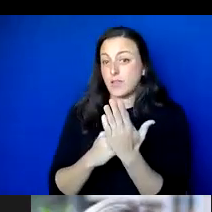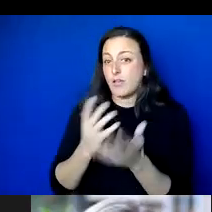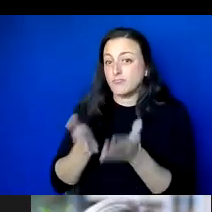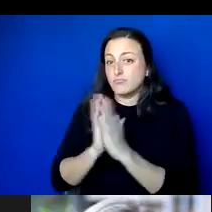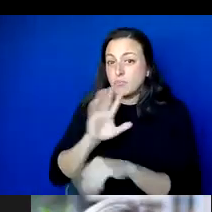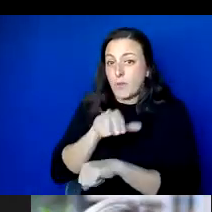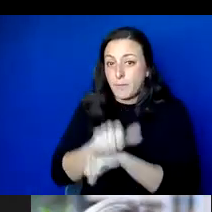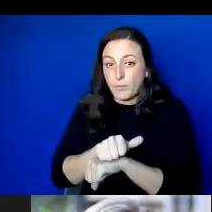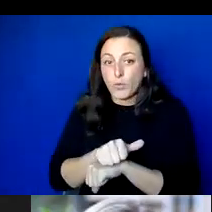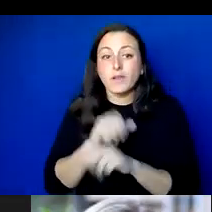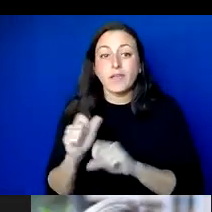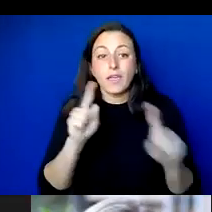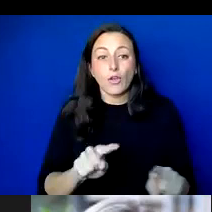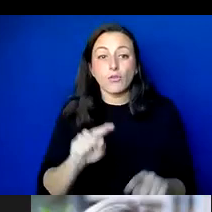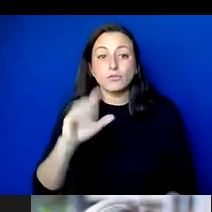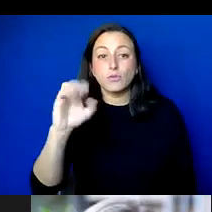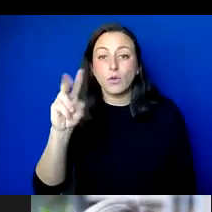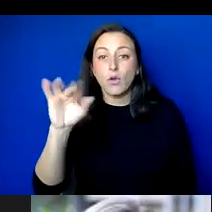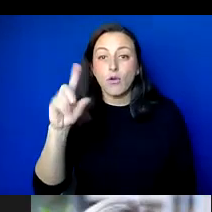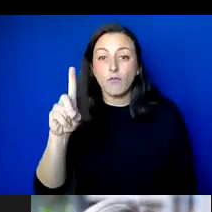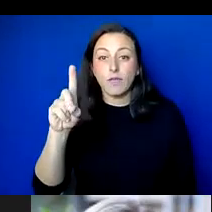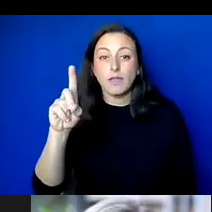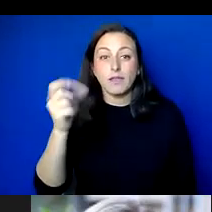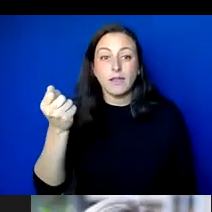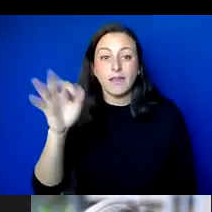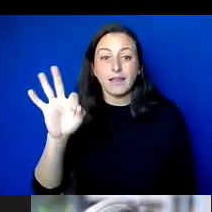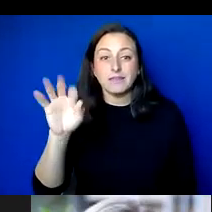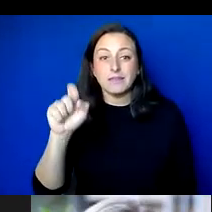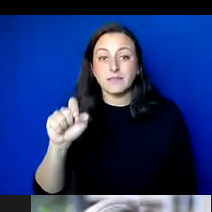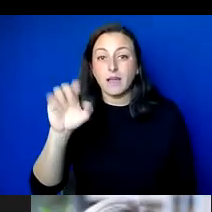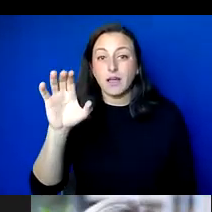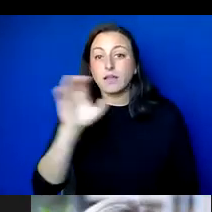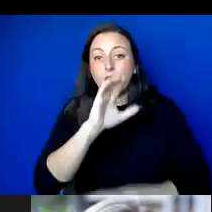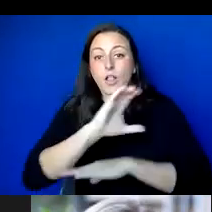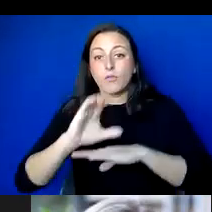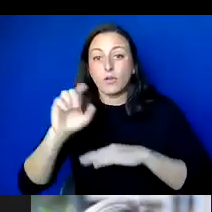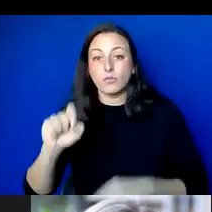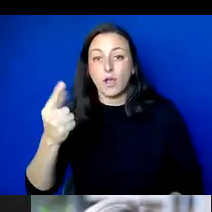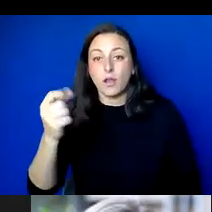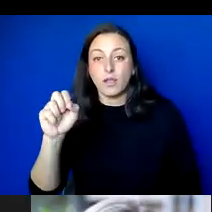covid19.colorado.gov for the latest contact information from local providers, including